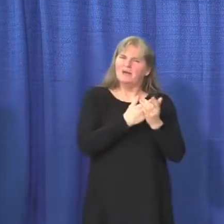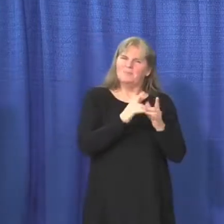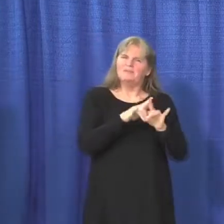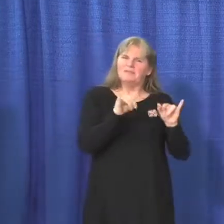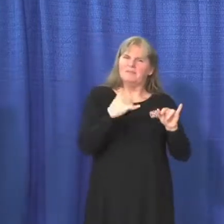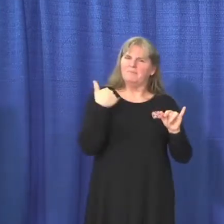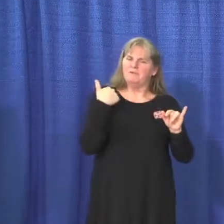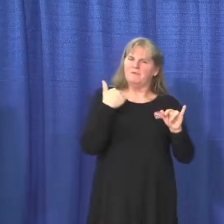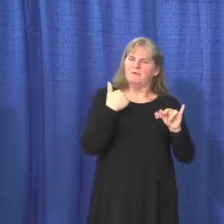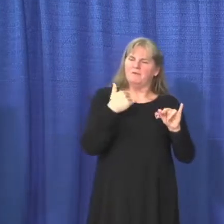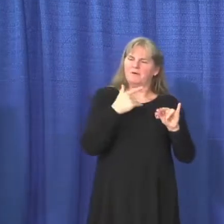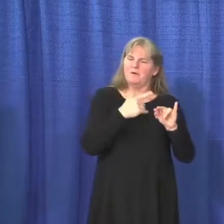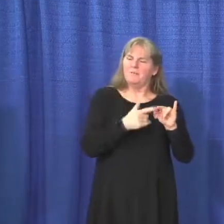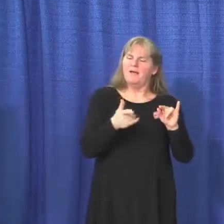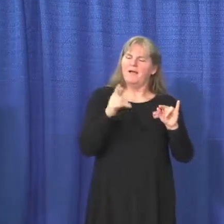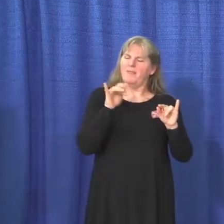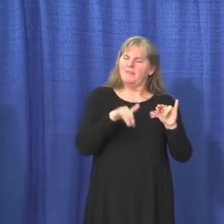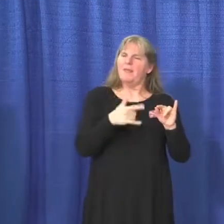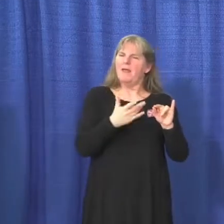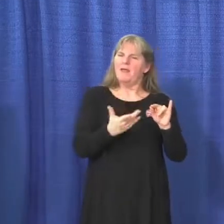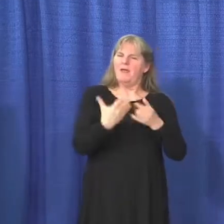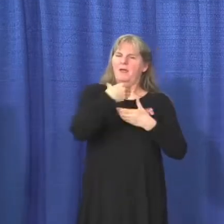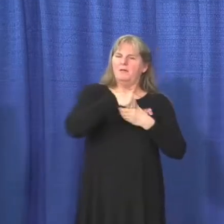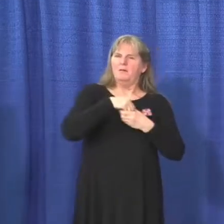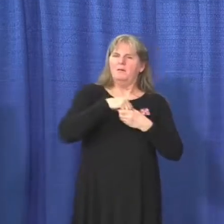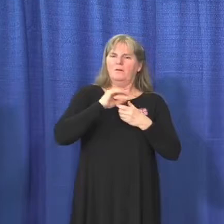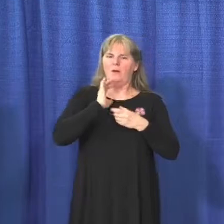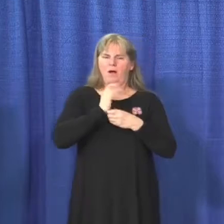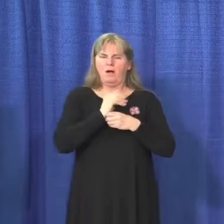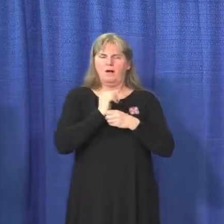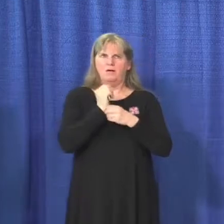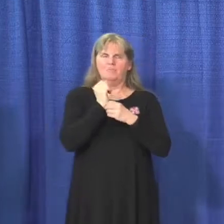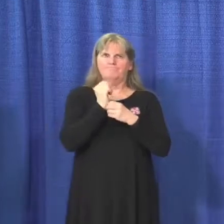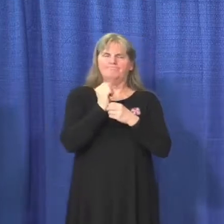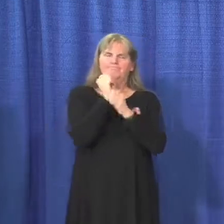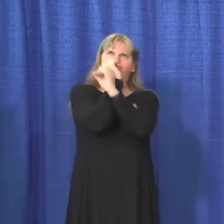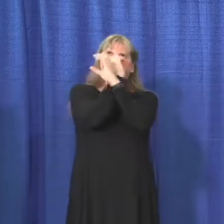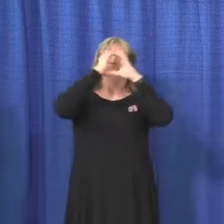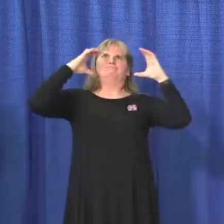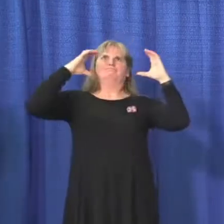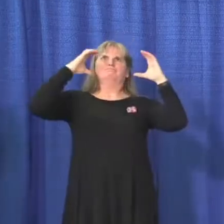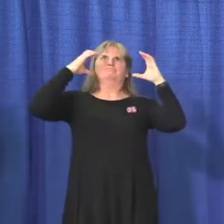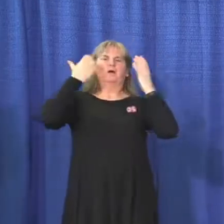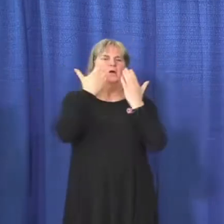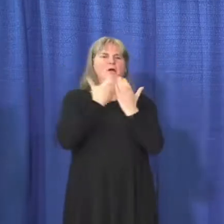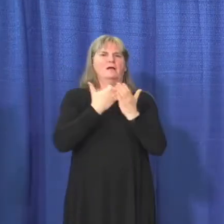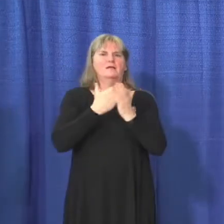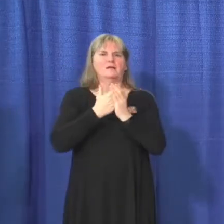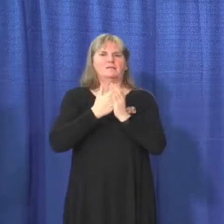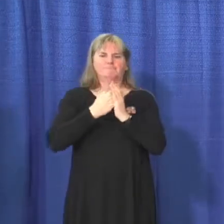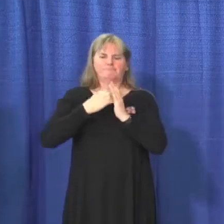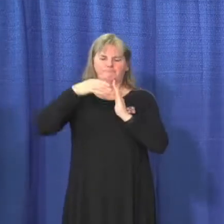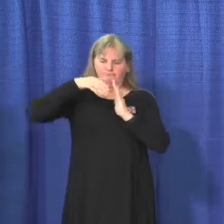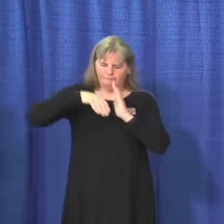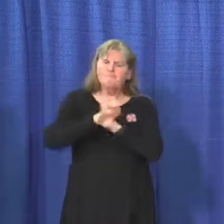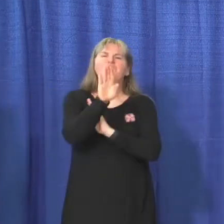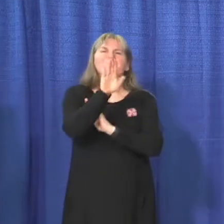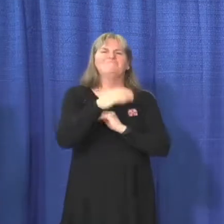together our whole view of our economic recovery, thank you.